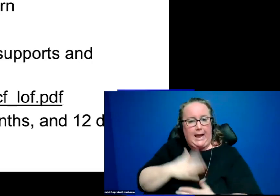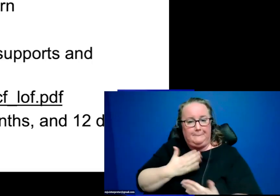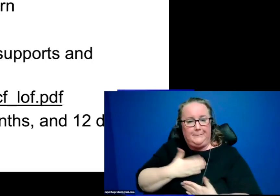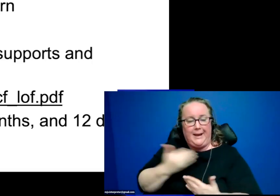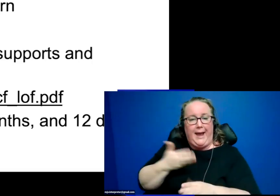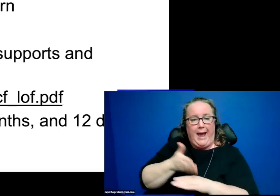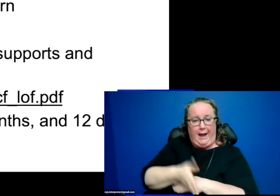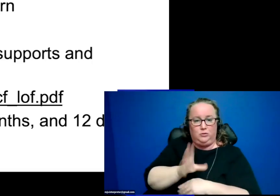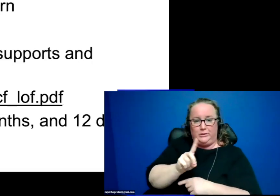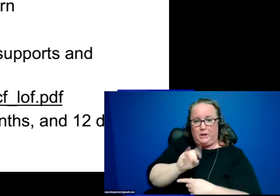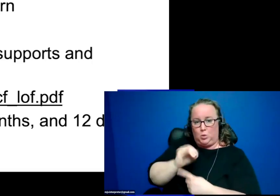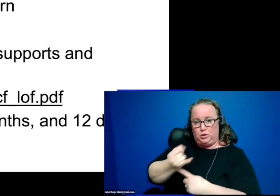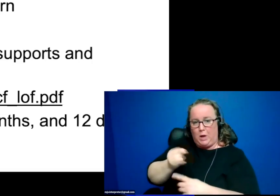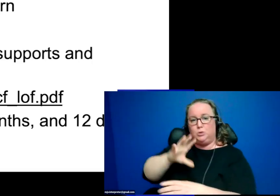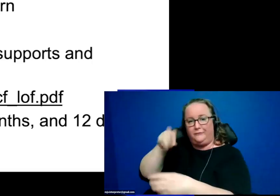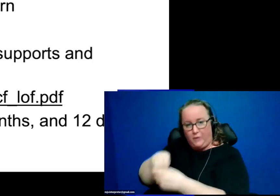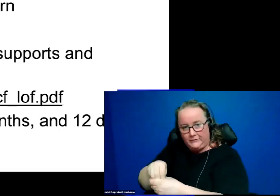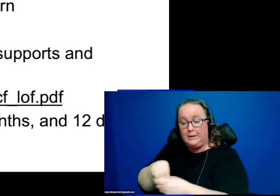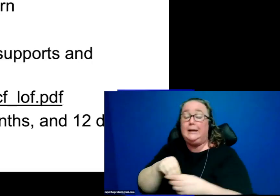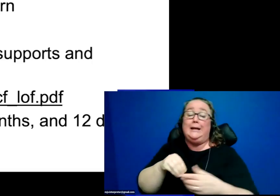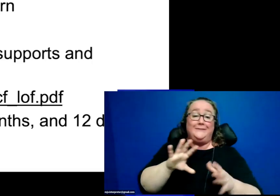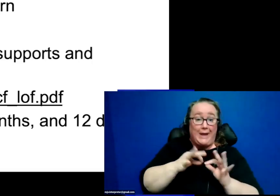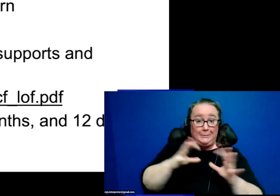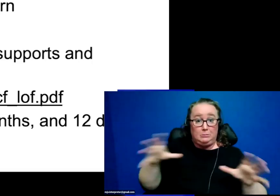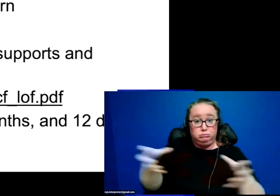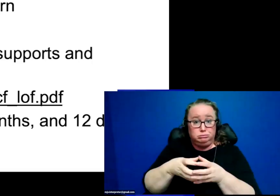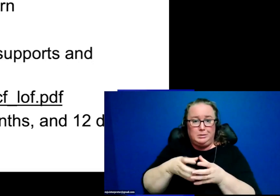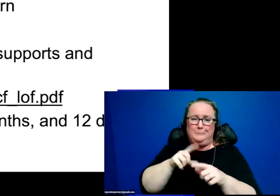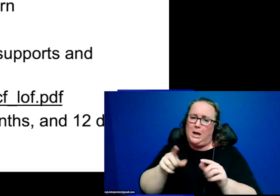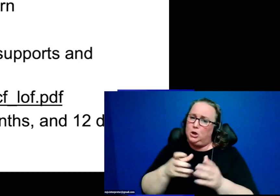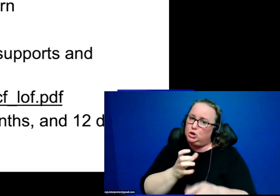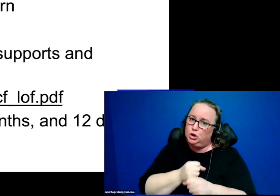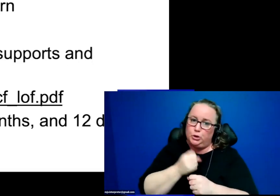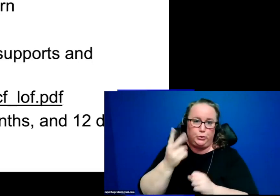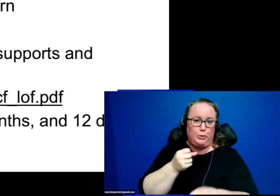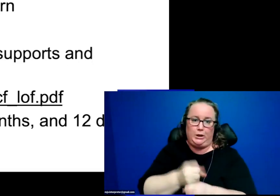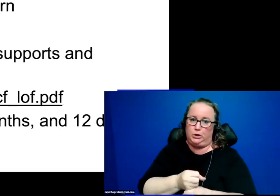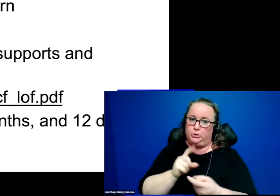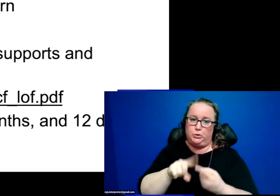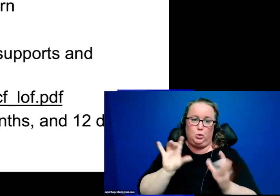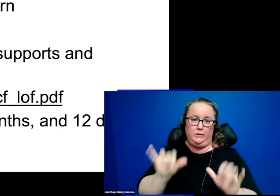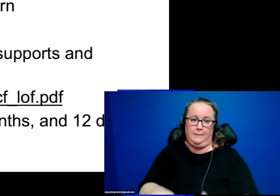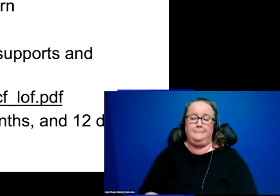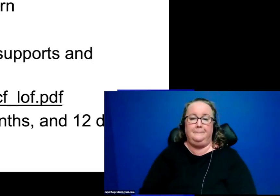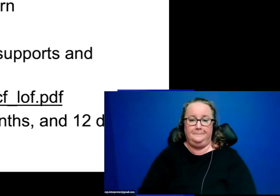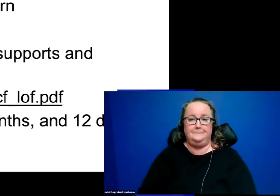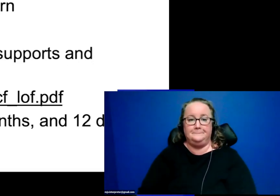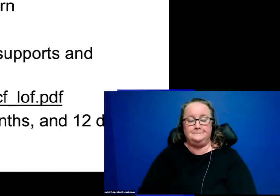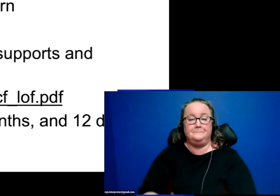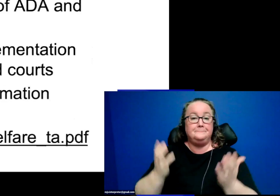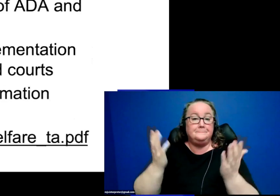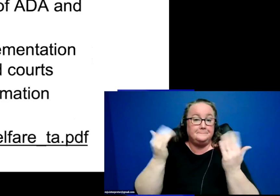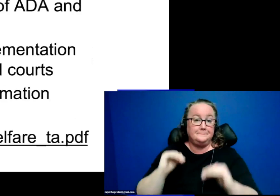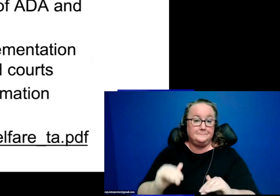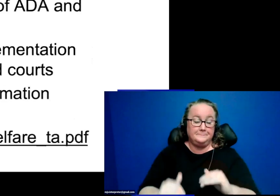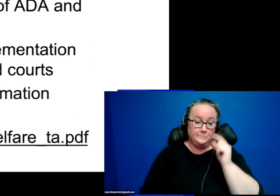The family was ultimately reunited, but it took over two years to get there. Next slide. This is